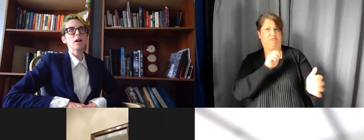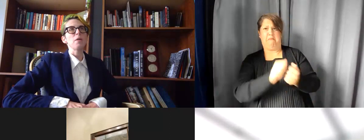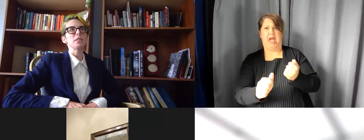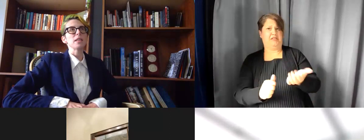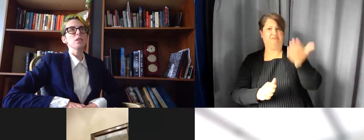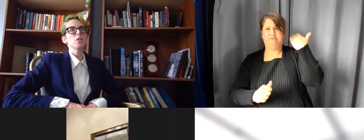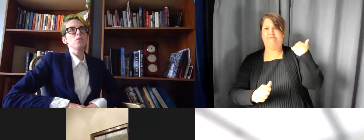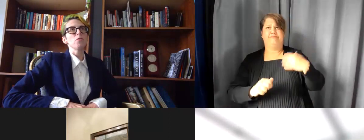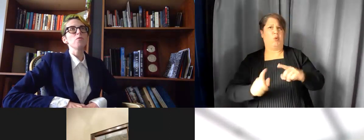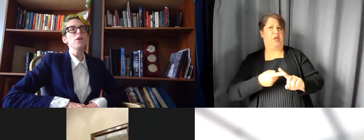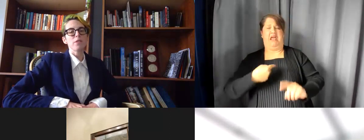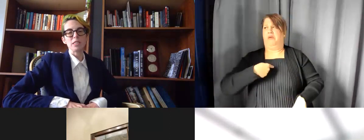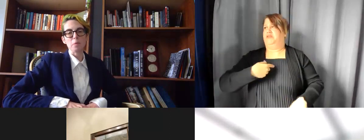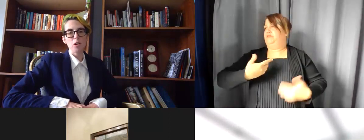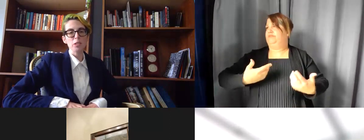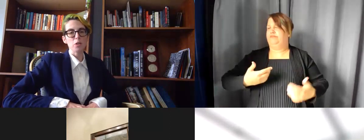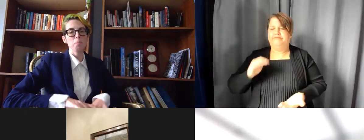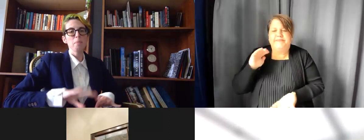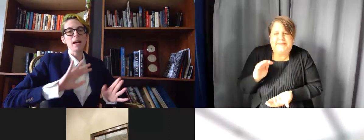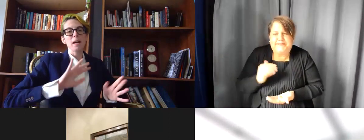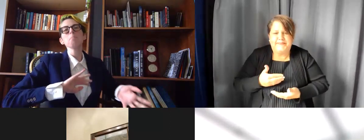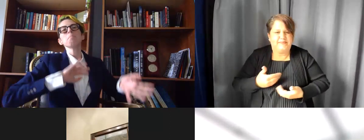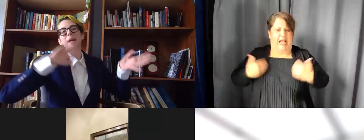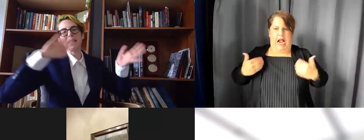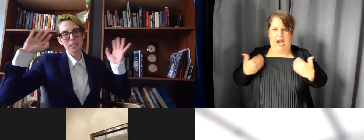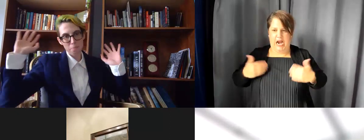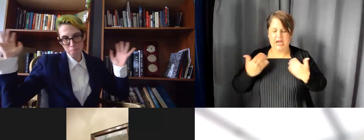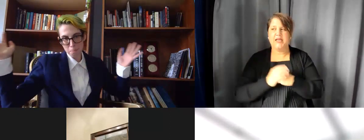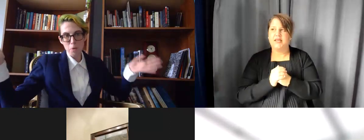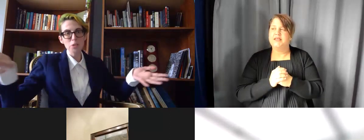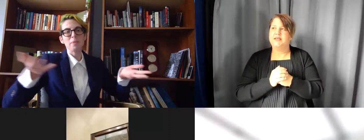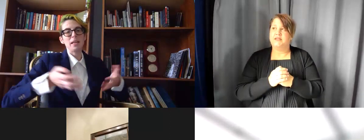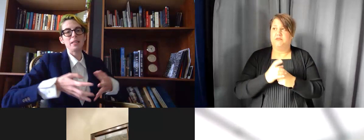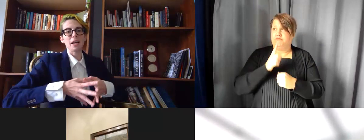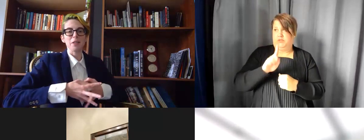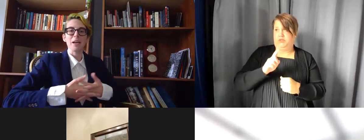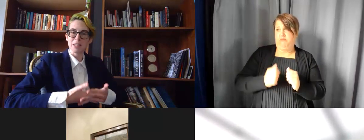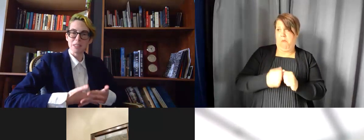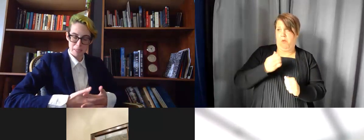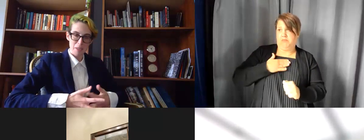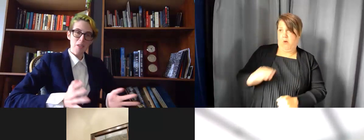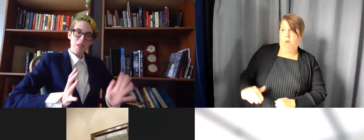Farrah Garland: I was like. Farrah Garland: very, very small. So my basically most of my entire life has been